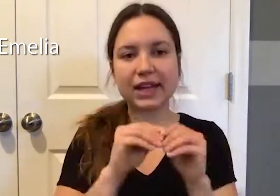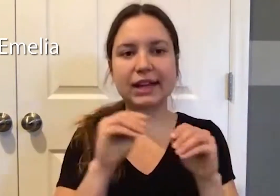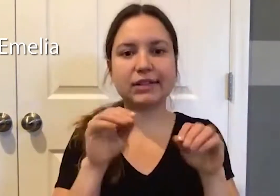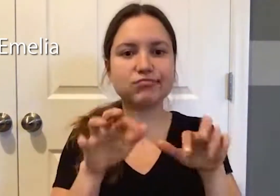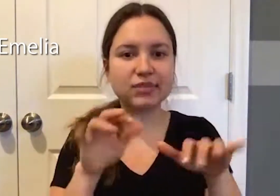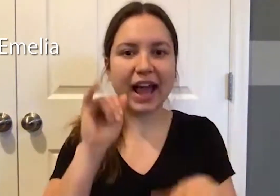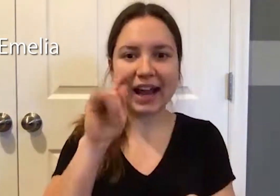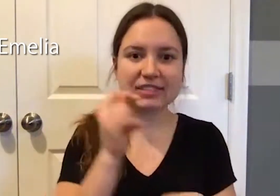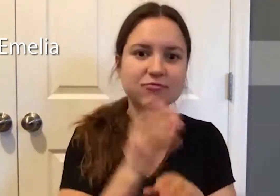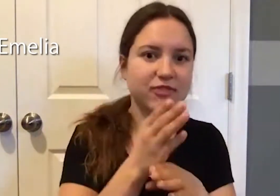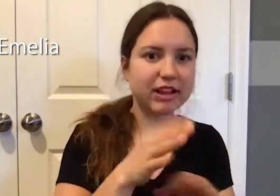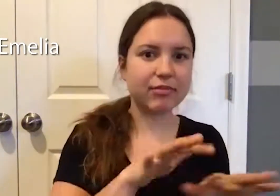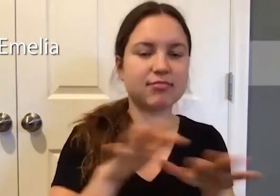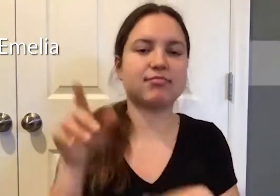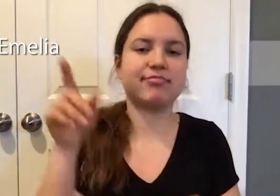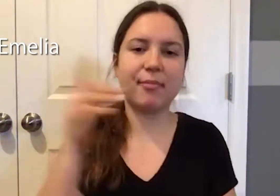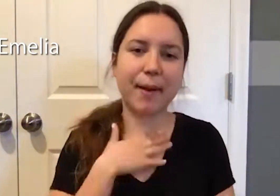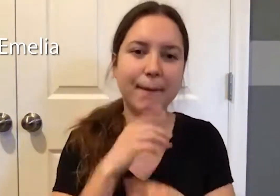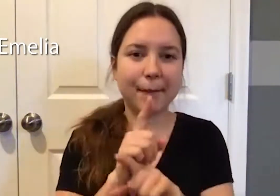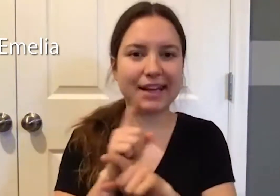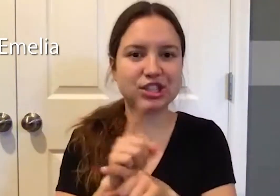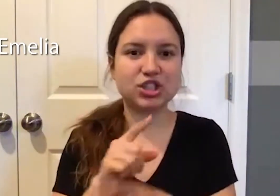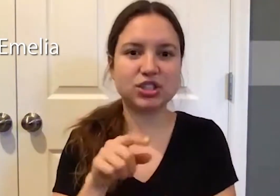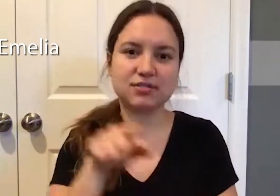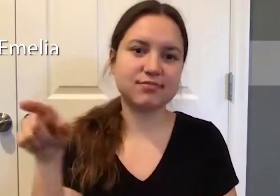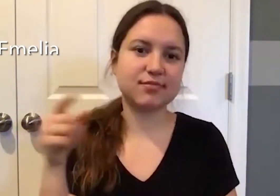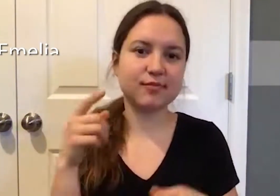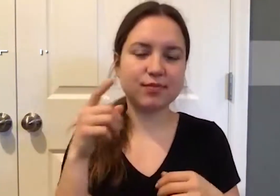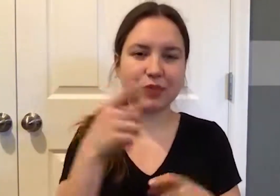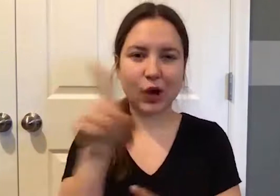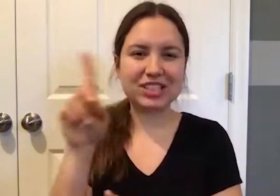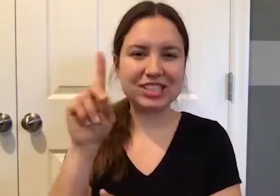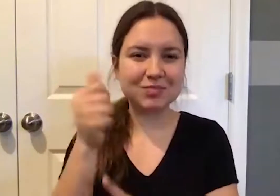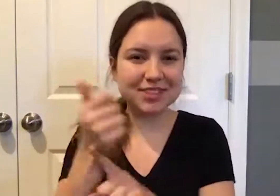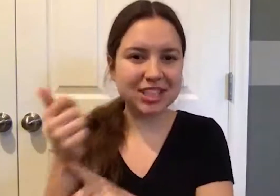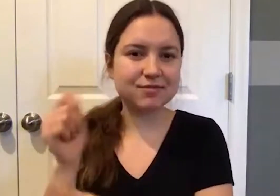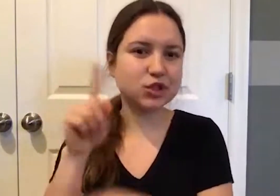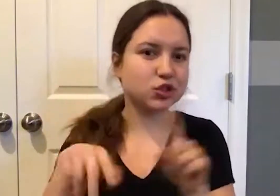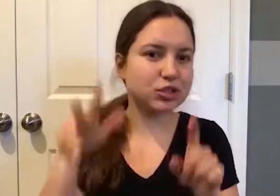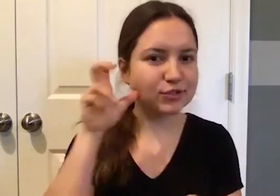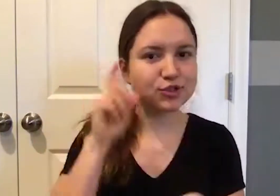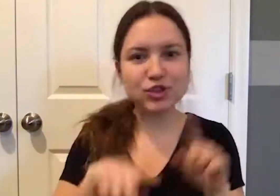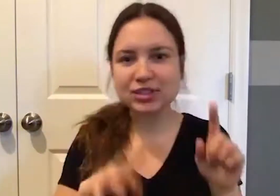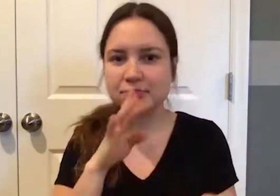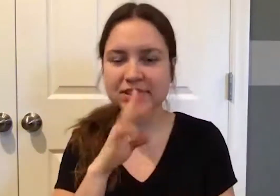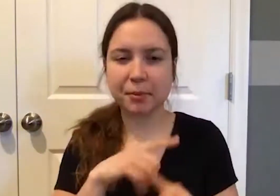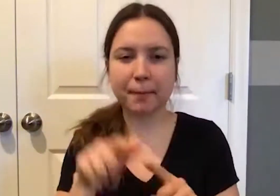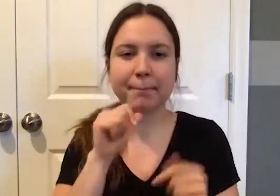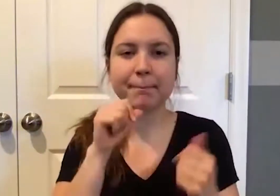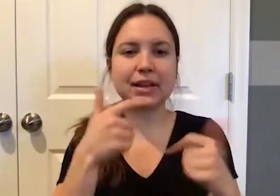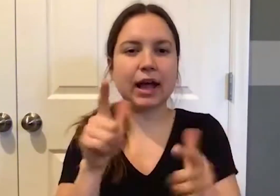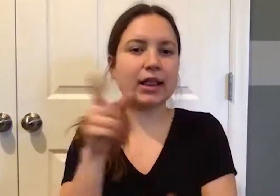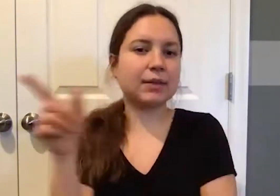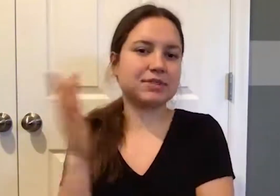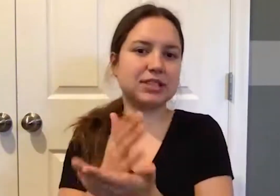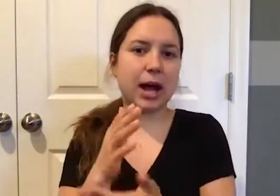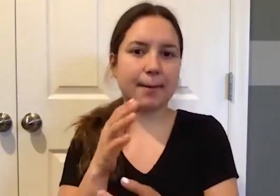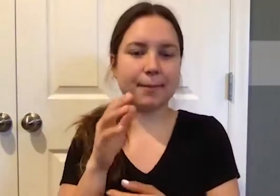in computing and the IT field. They have disabilities themselves. They can't hear, can't speak, but that didn't stop them